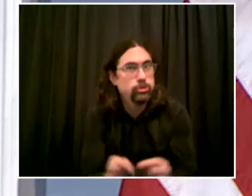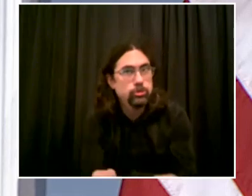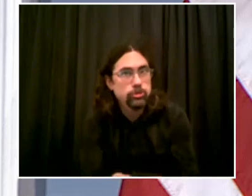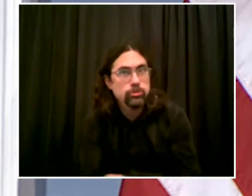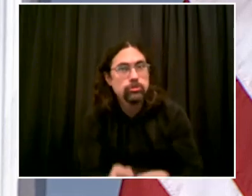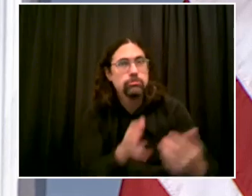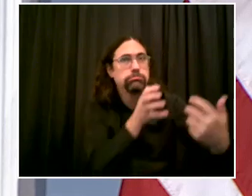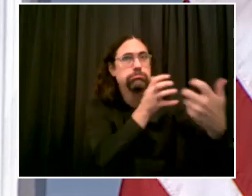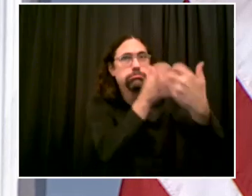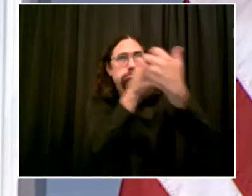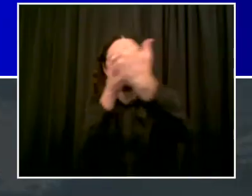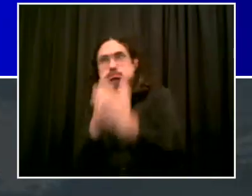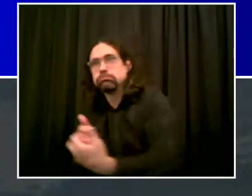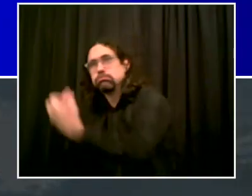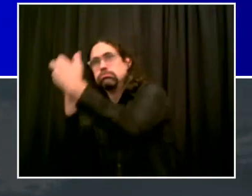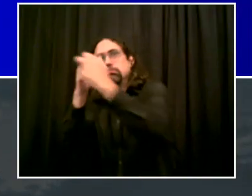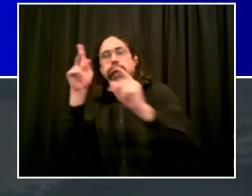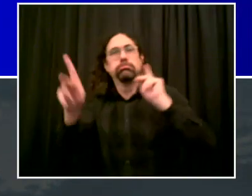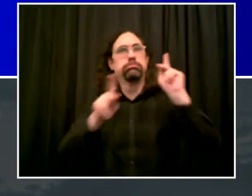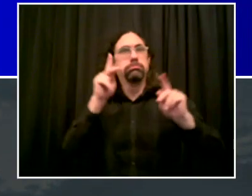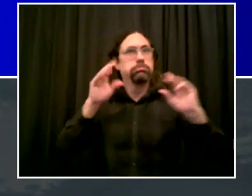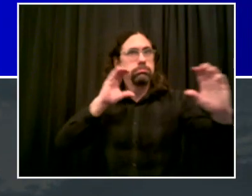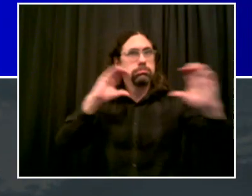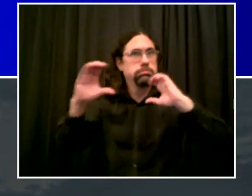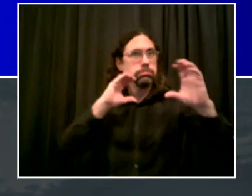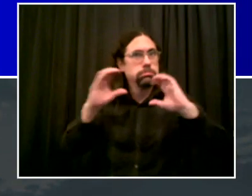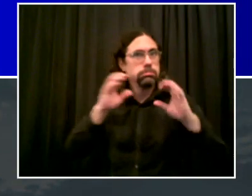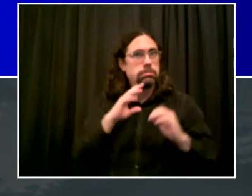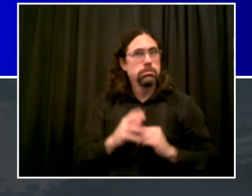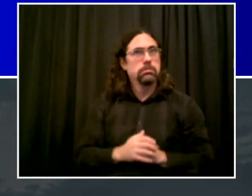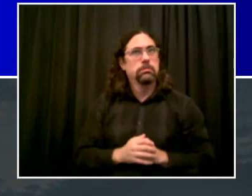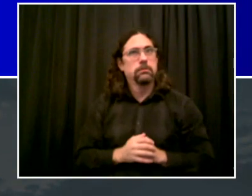BEING ABLE TO SEPARATE IS MORE THAN JUST TOLOS. IT'S ABOUT BUILDING